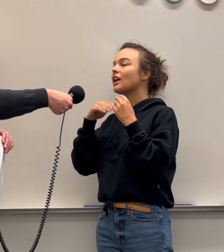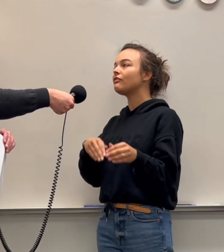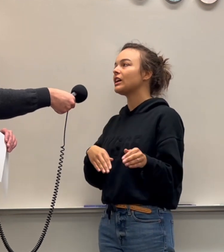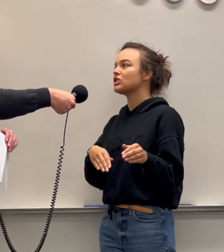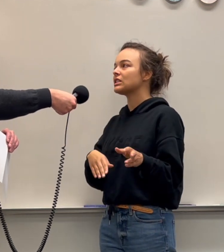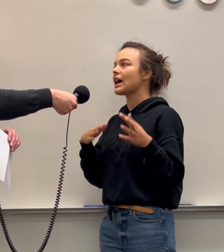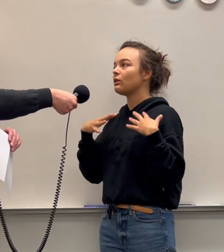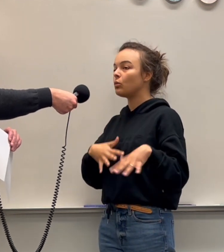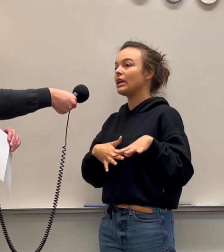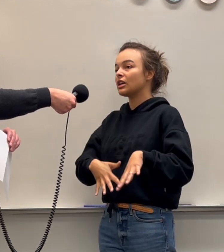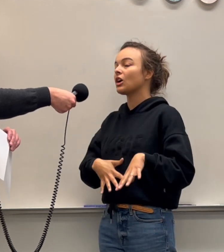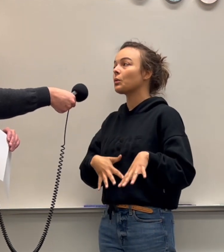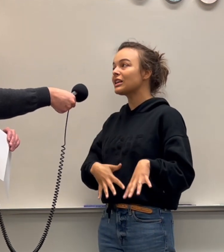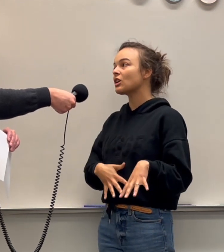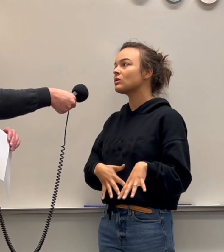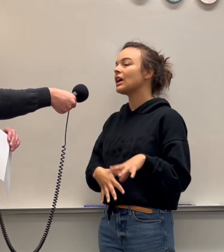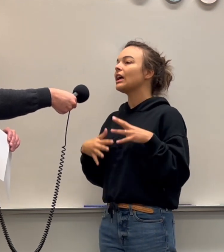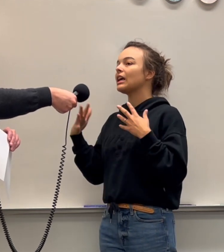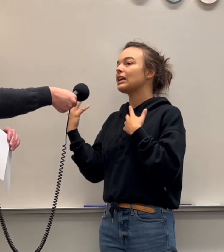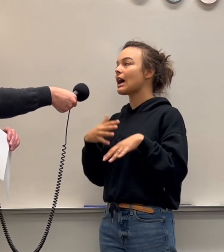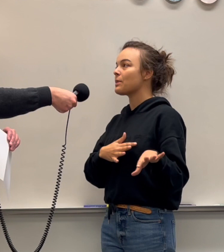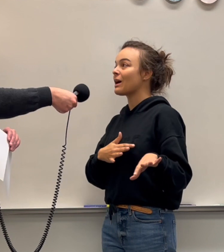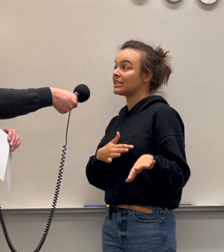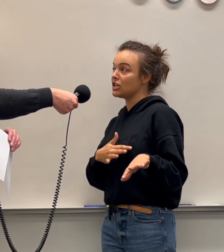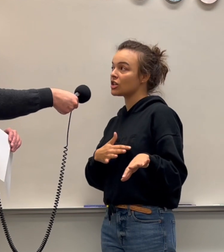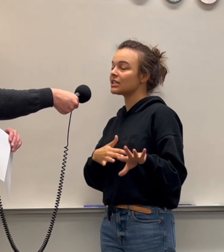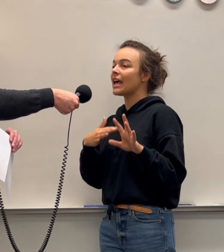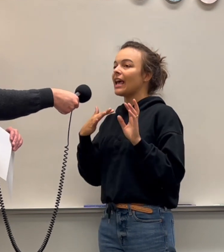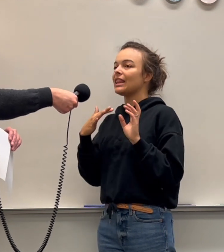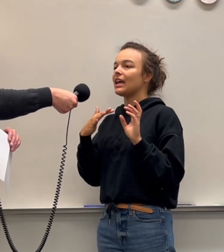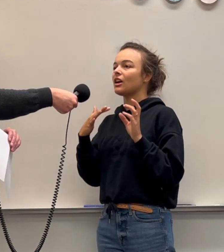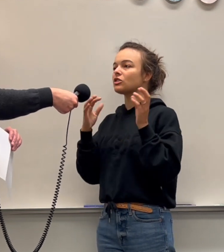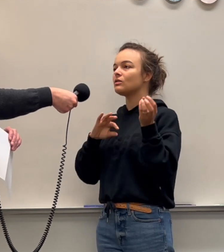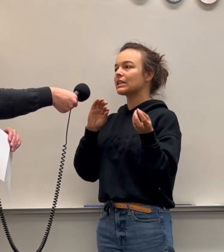enough variations that we here on the West Coast can adapt them as teachers and then our students